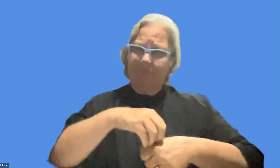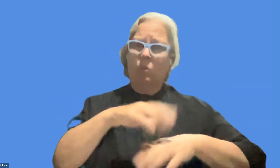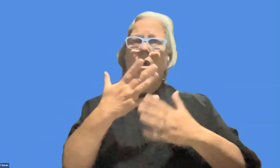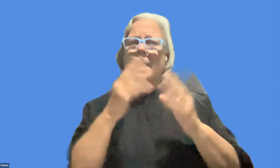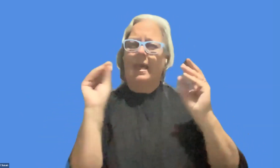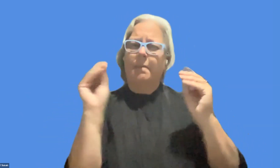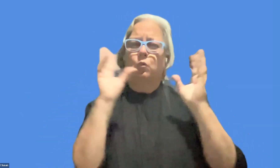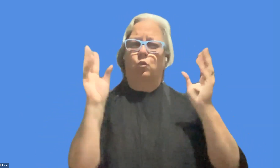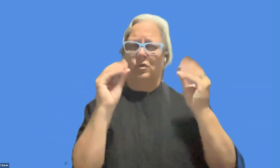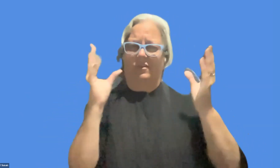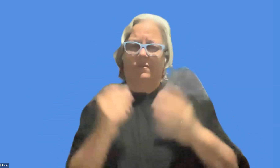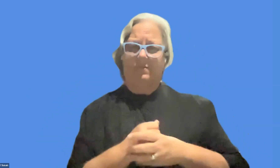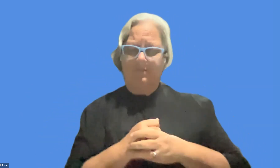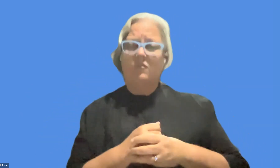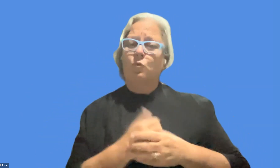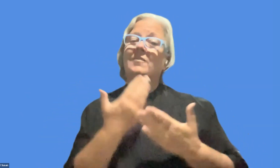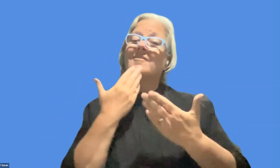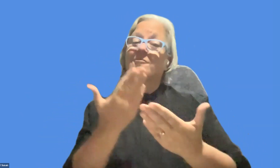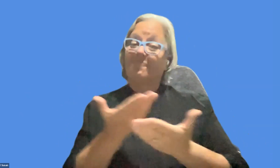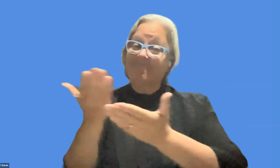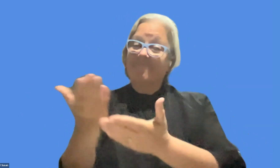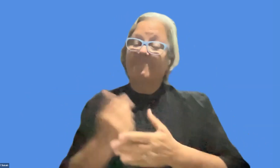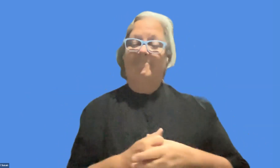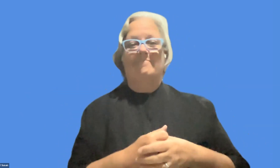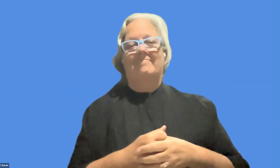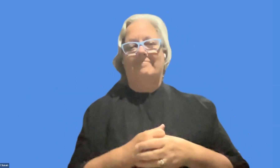OPDs to ensure that people with disabilities are not left behind in